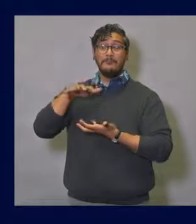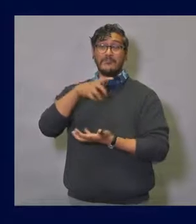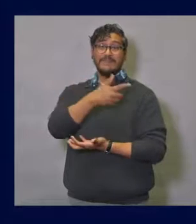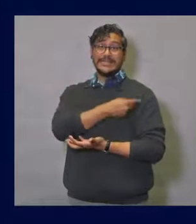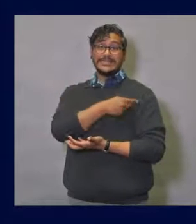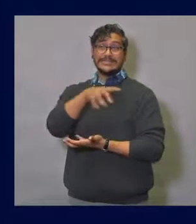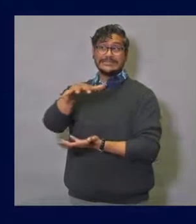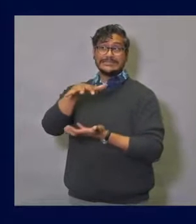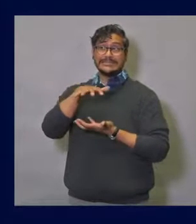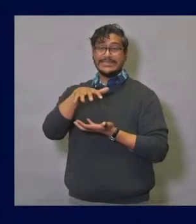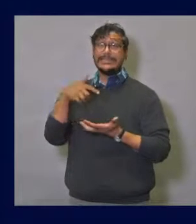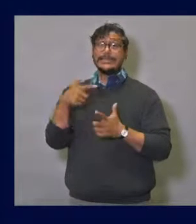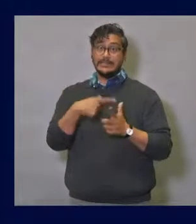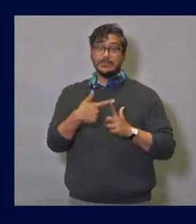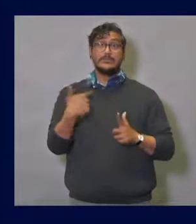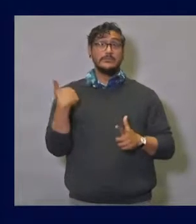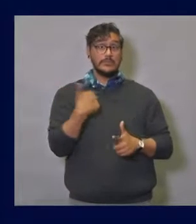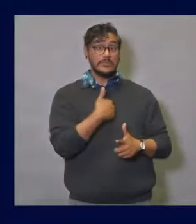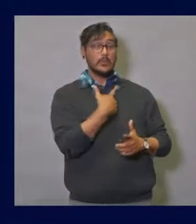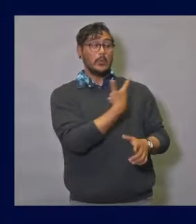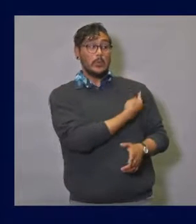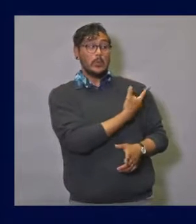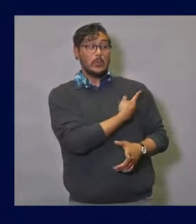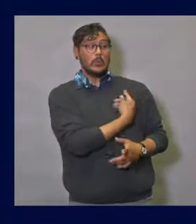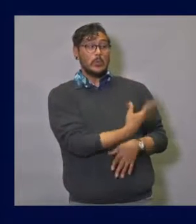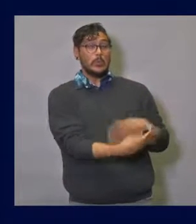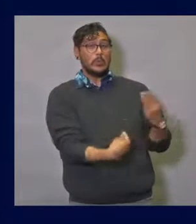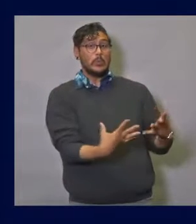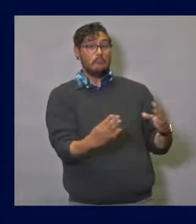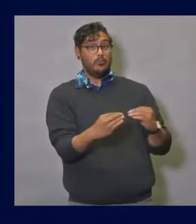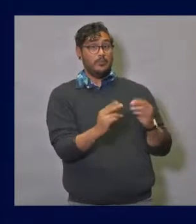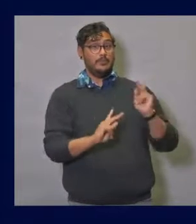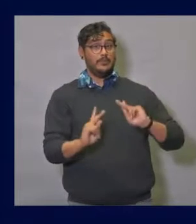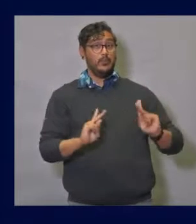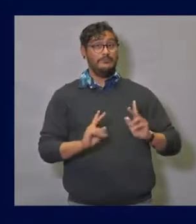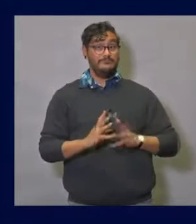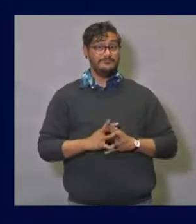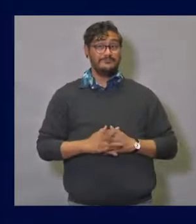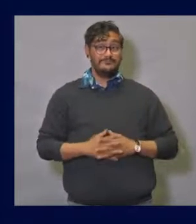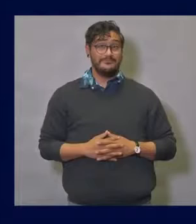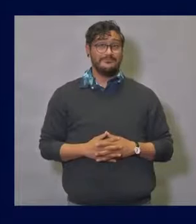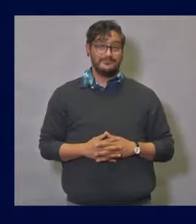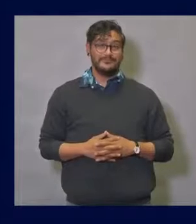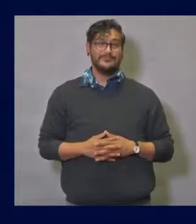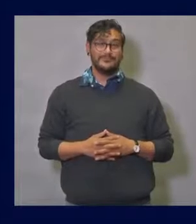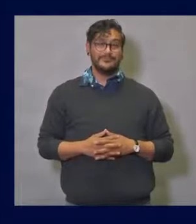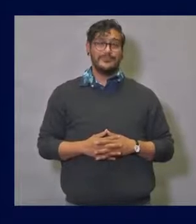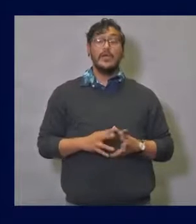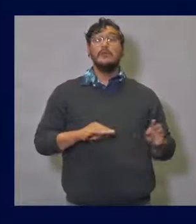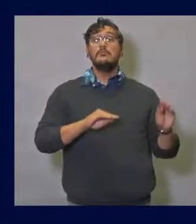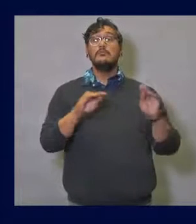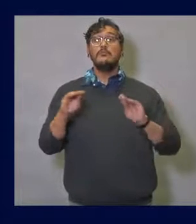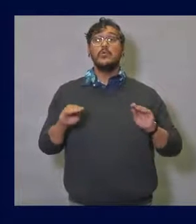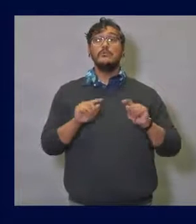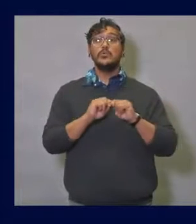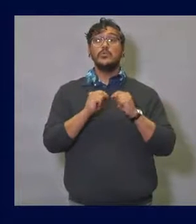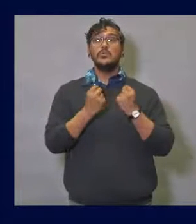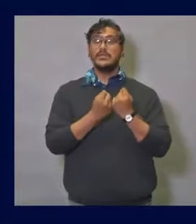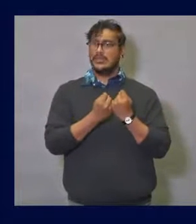APPOINTMENTS. WE HOPE SUPPLY WILL INCREASE IN THE COMING WEEKS AND ALLOW US TO